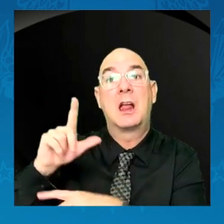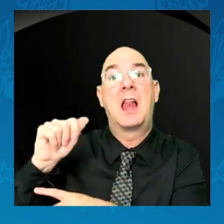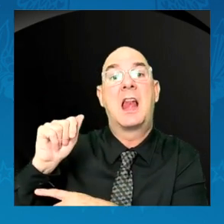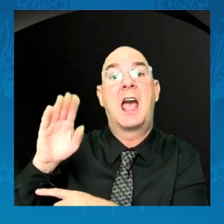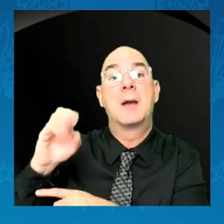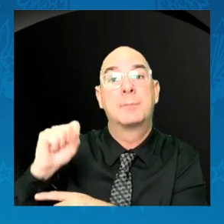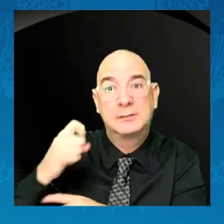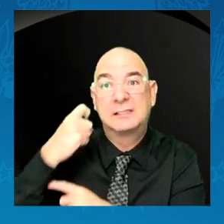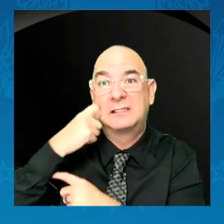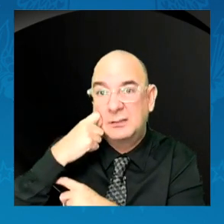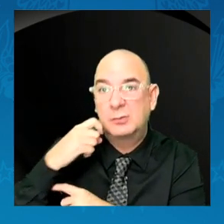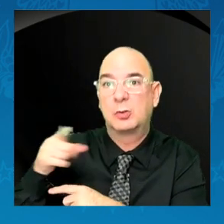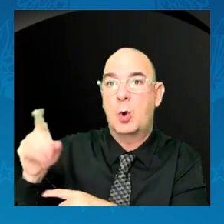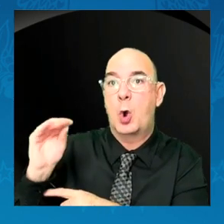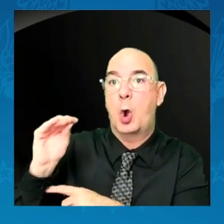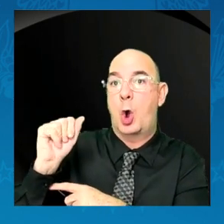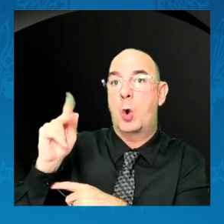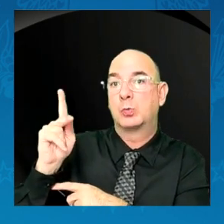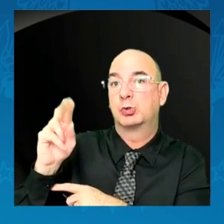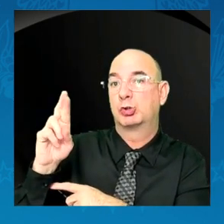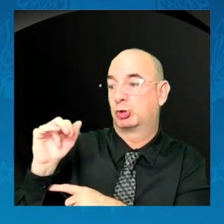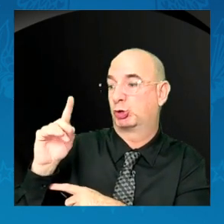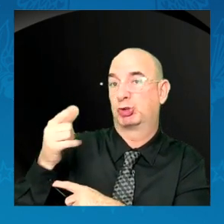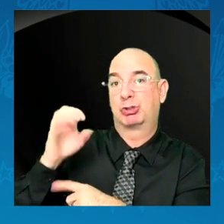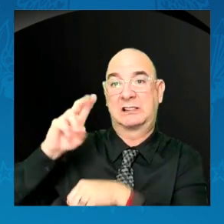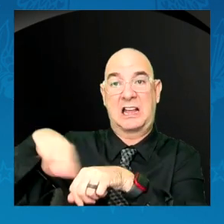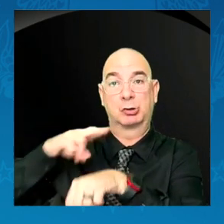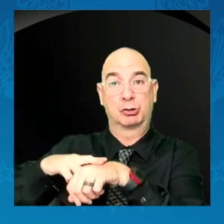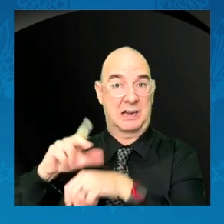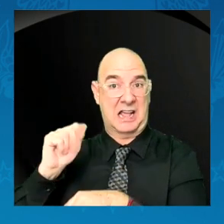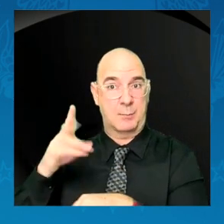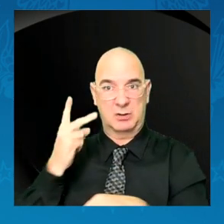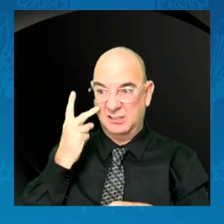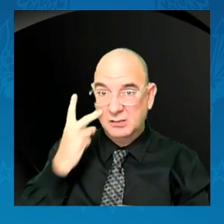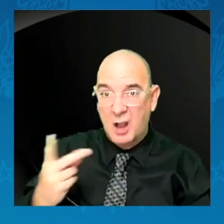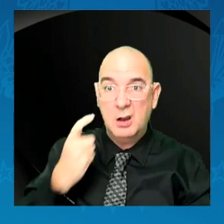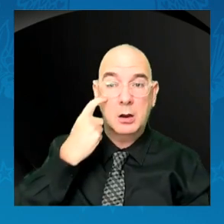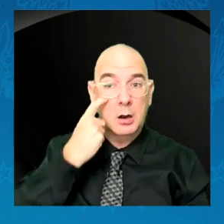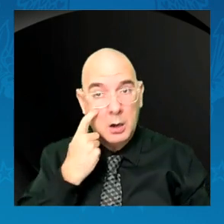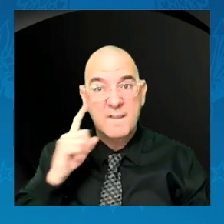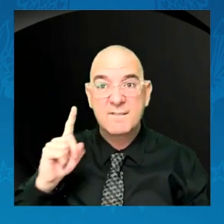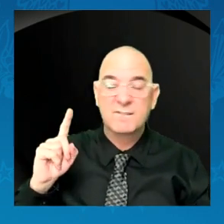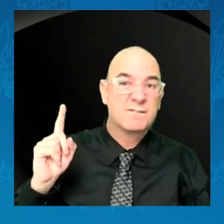and got to see our nation's very first exascale computer, which is named Frontier.